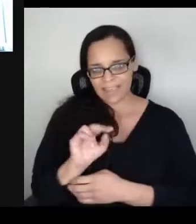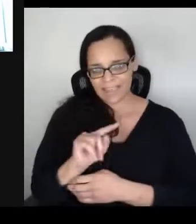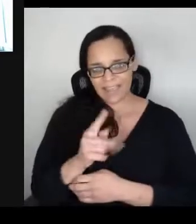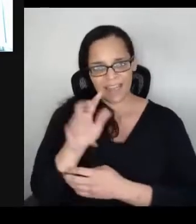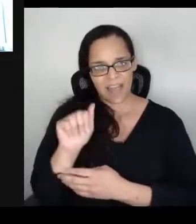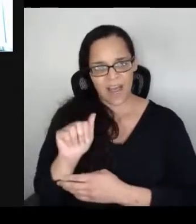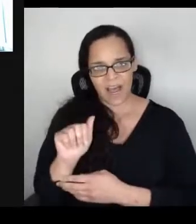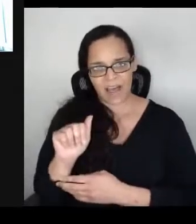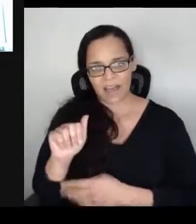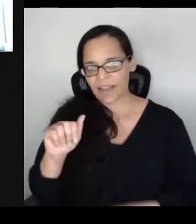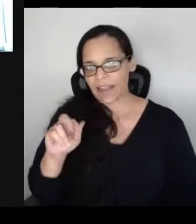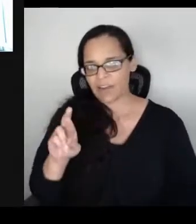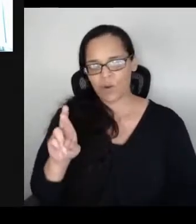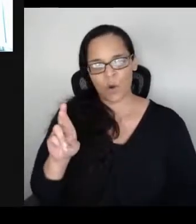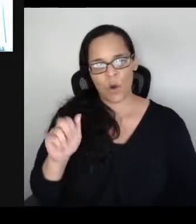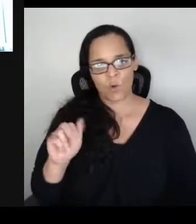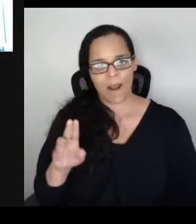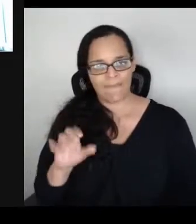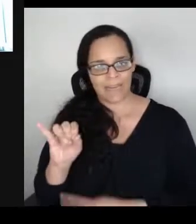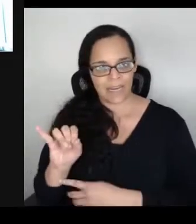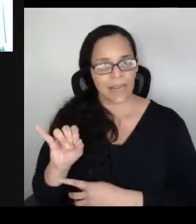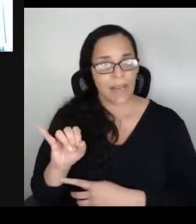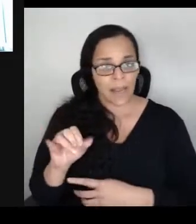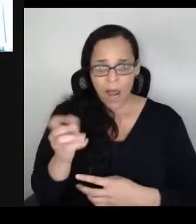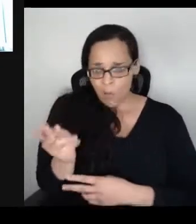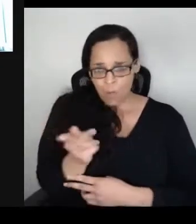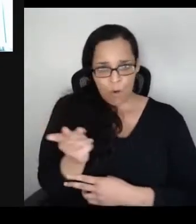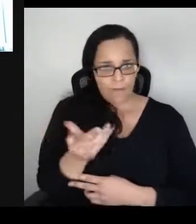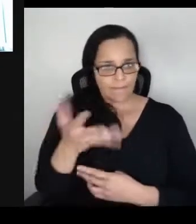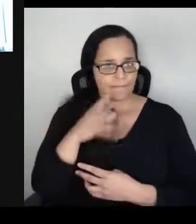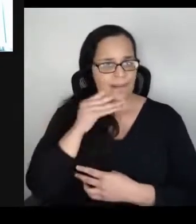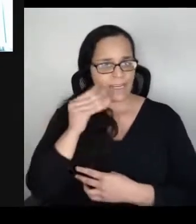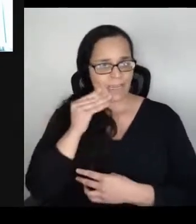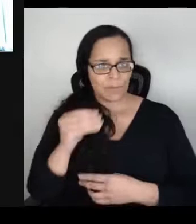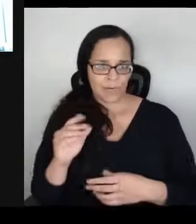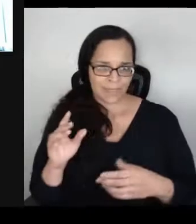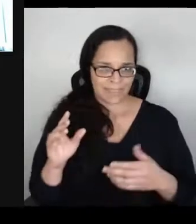Both of you have experienced firsthand the inhumanity